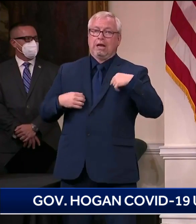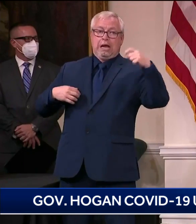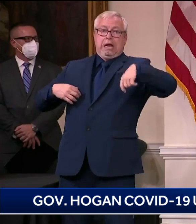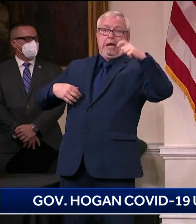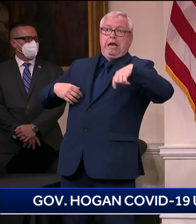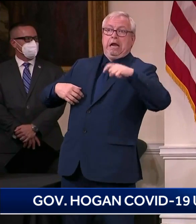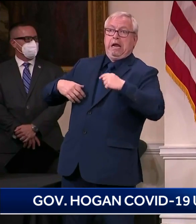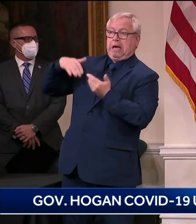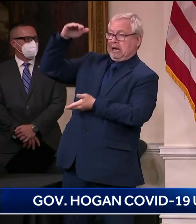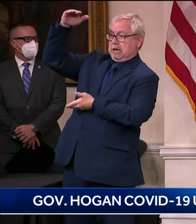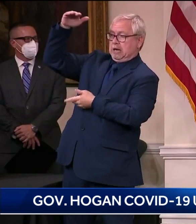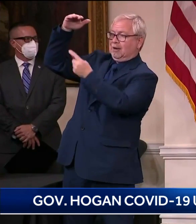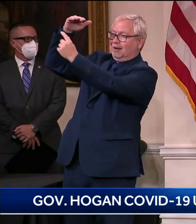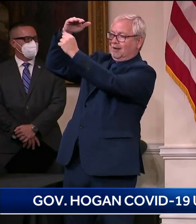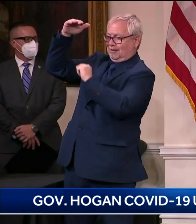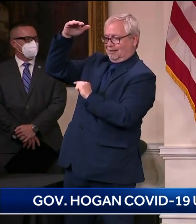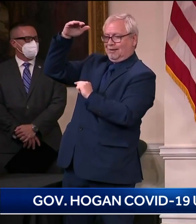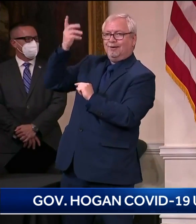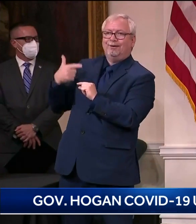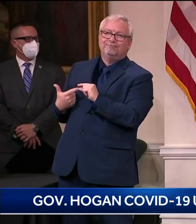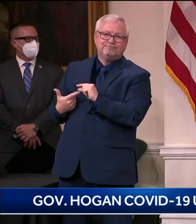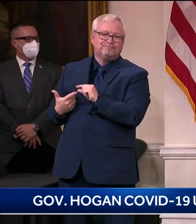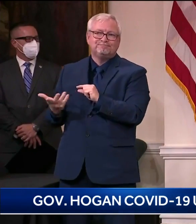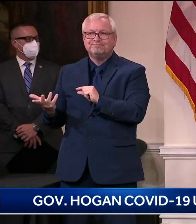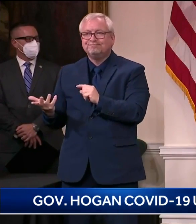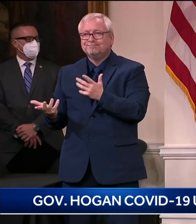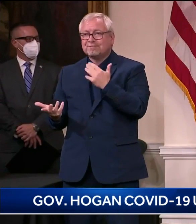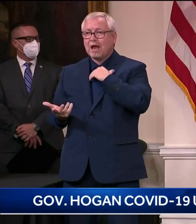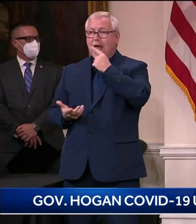THAT IS A TINY FRACTION OF WHAT WE NEED.